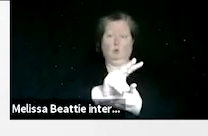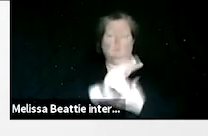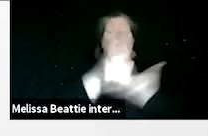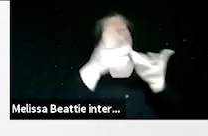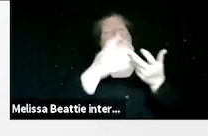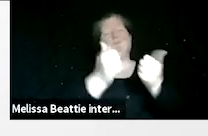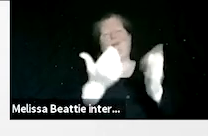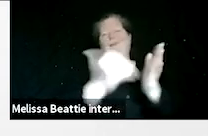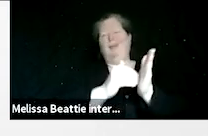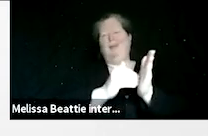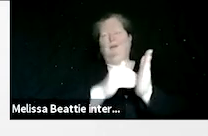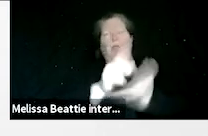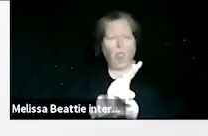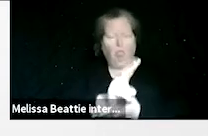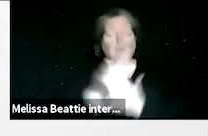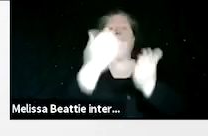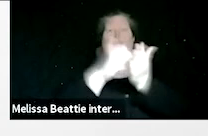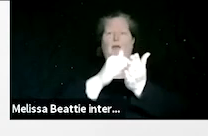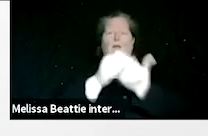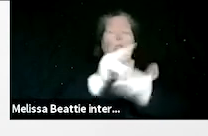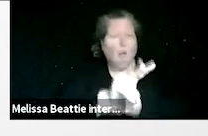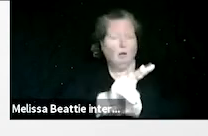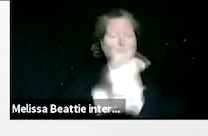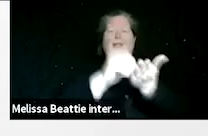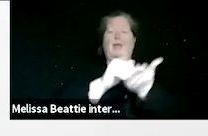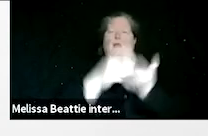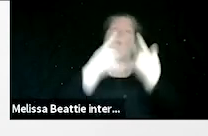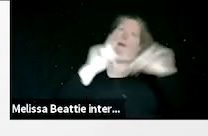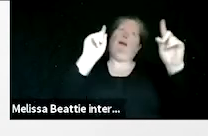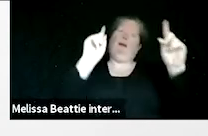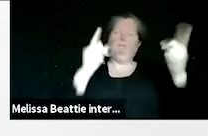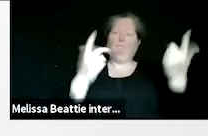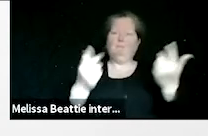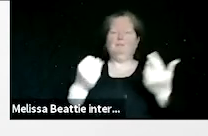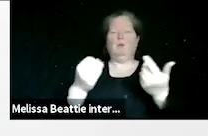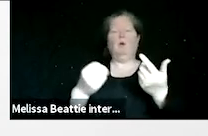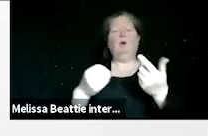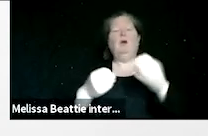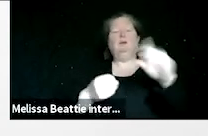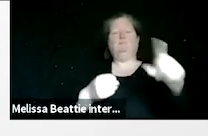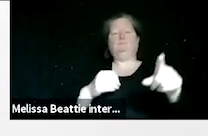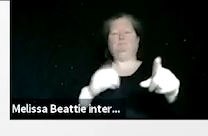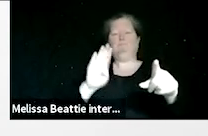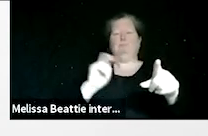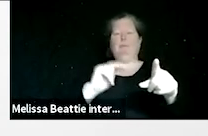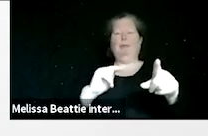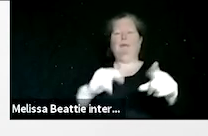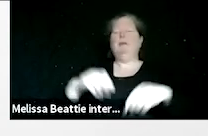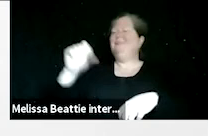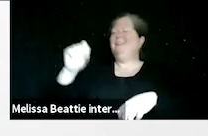Ben Woelk: I think. Yeah. So, so we have yes we have that piece and the leveling up piece, but a marketing thing. Yeah, you're right. Absolutely right. It's marketing.